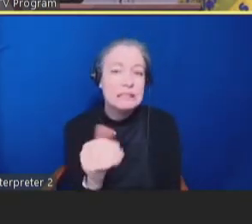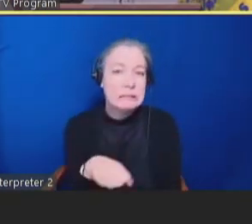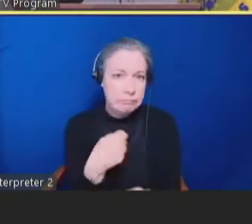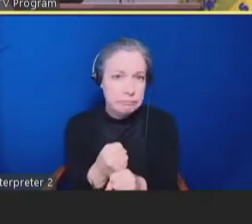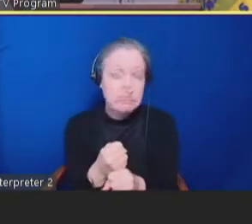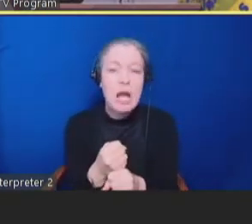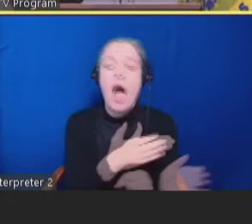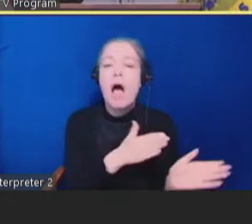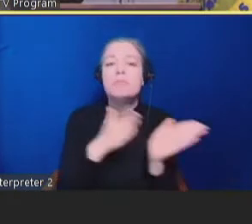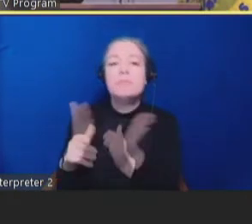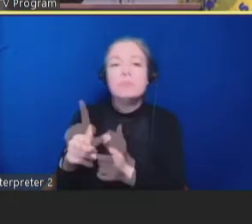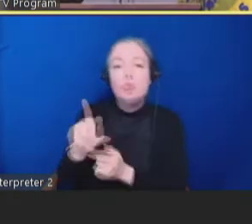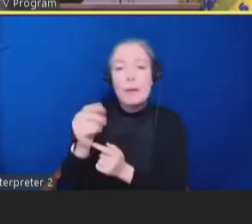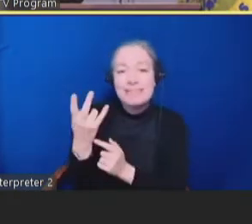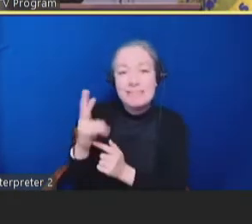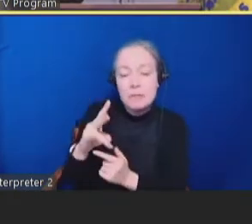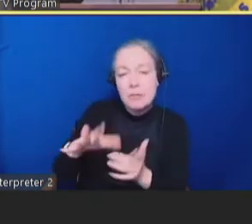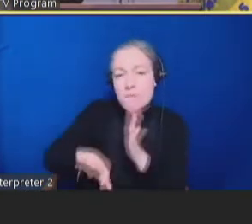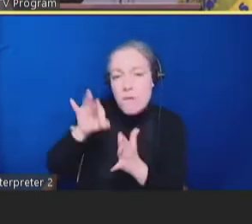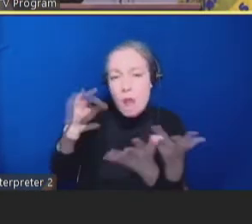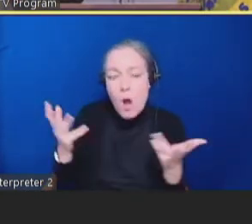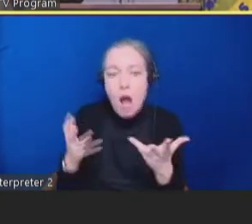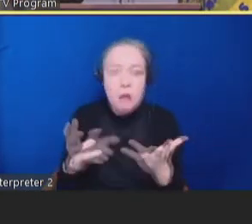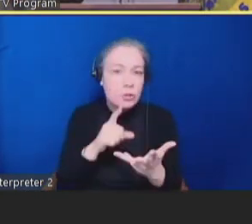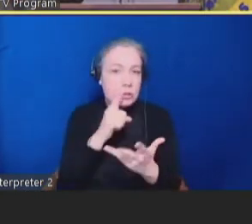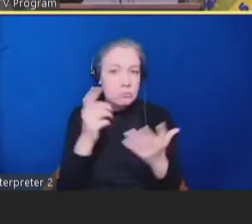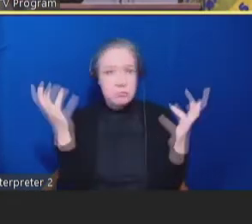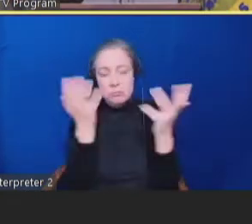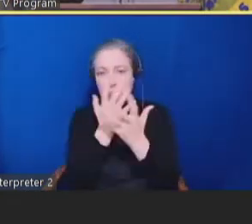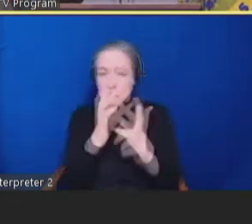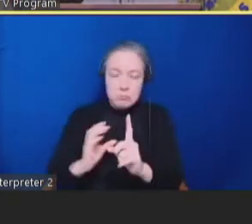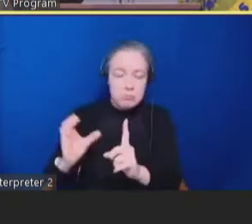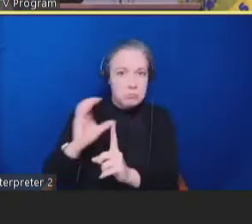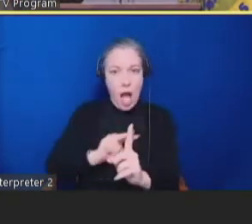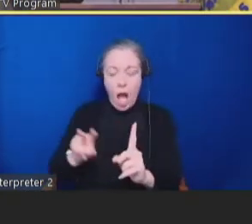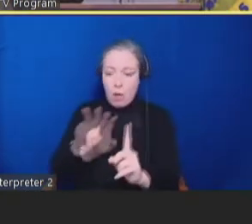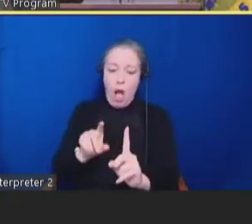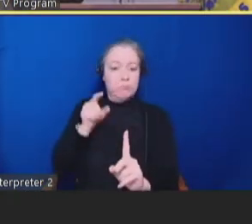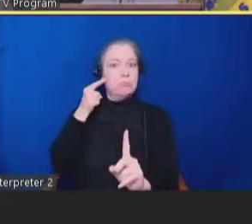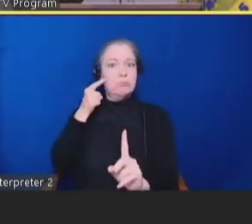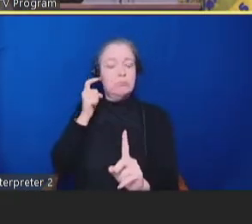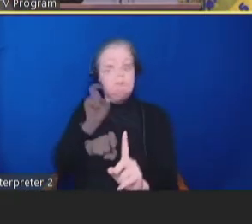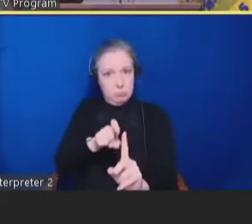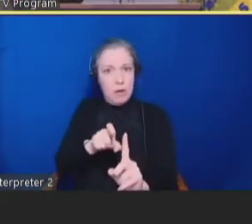what we discovered is one of the most striking observations in these rare long-term survivors